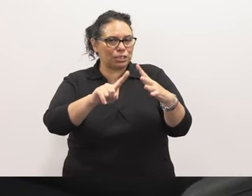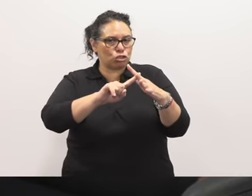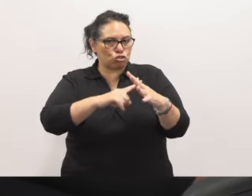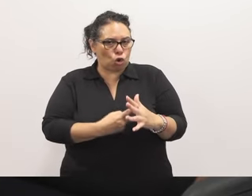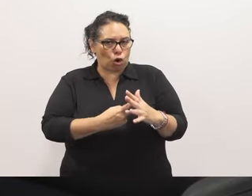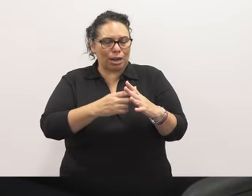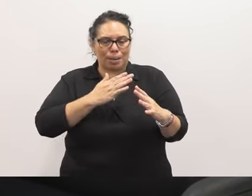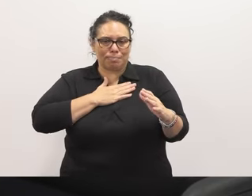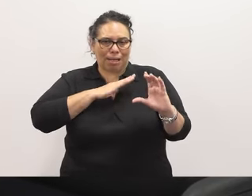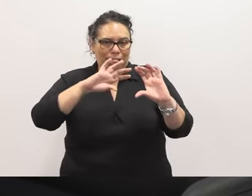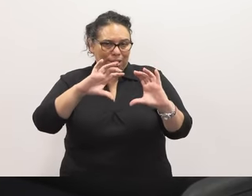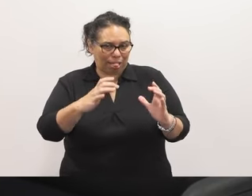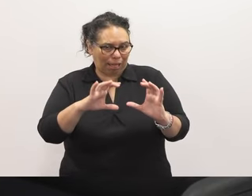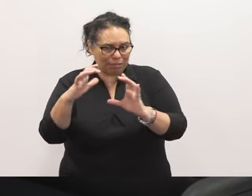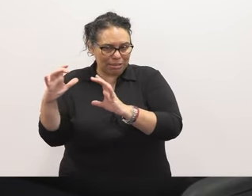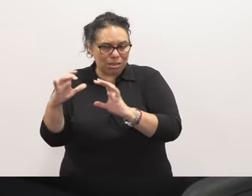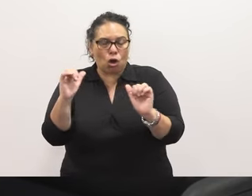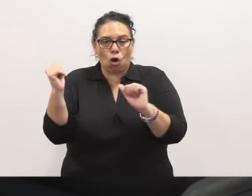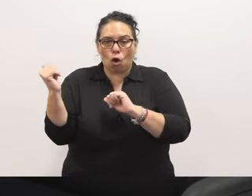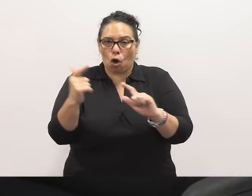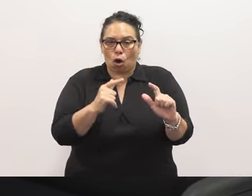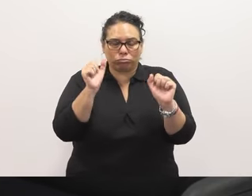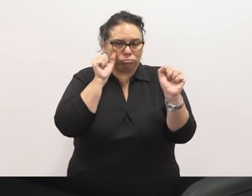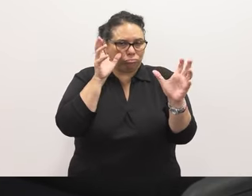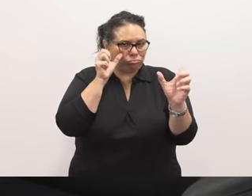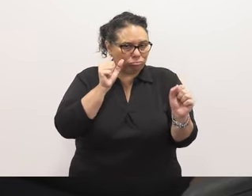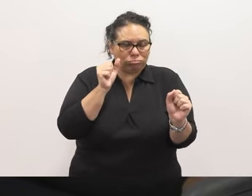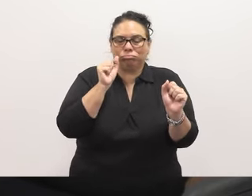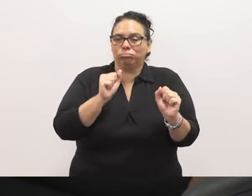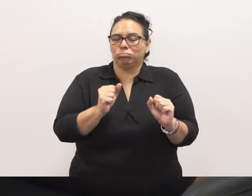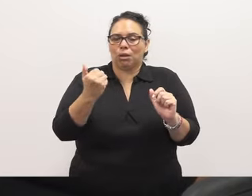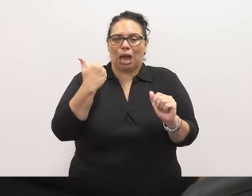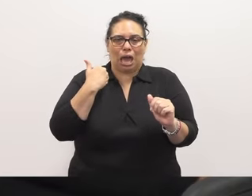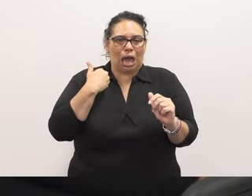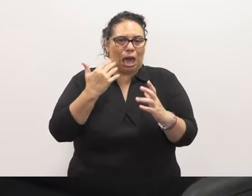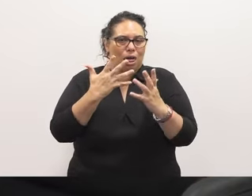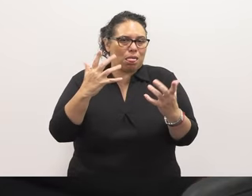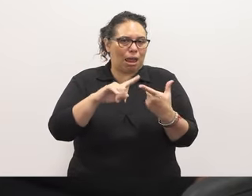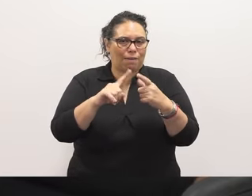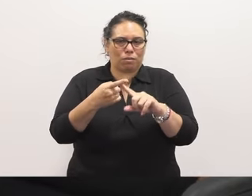all my classes were amazing, you know, and I had a lot of friends in there from football.